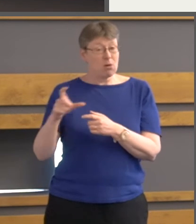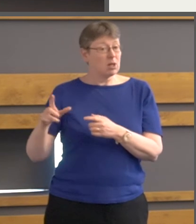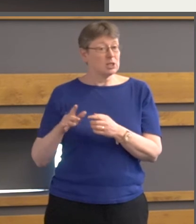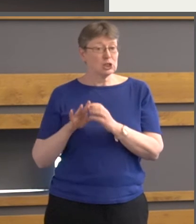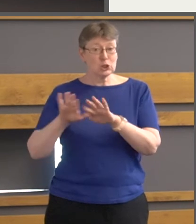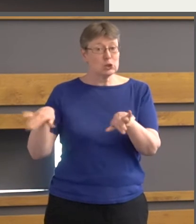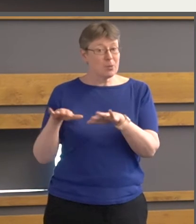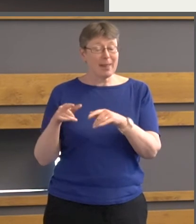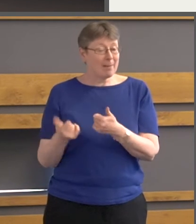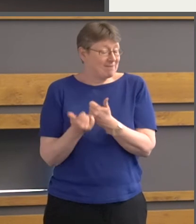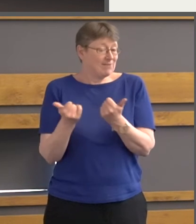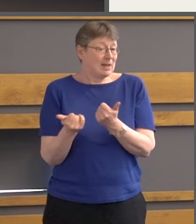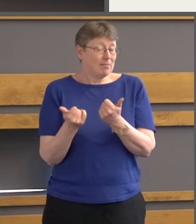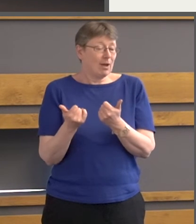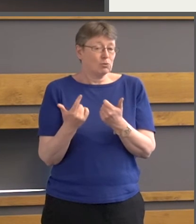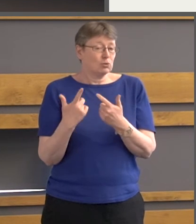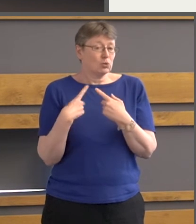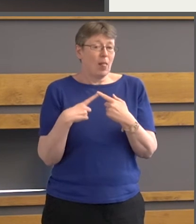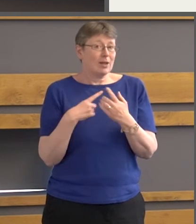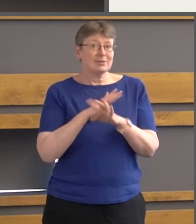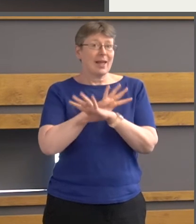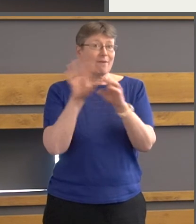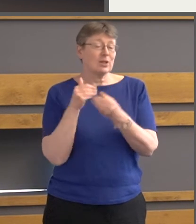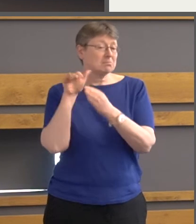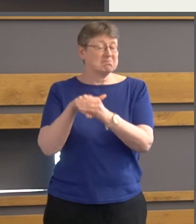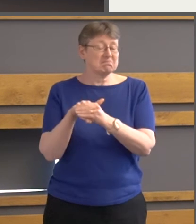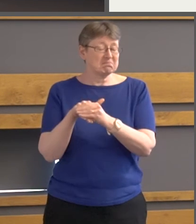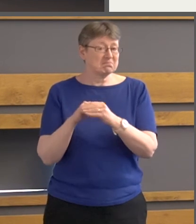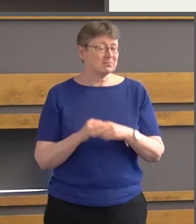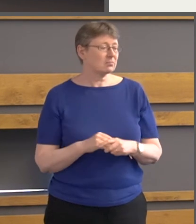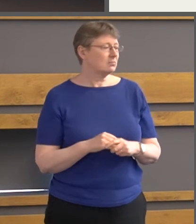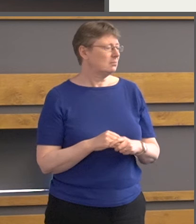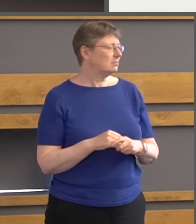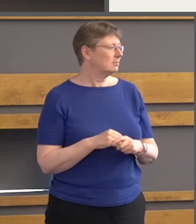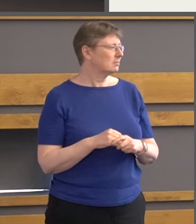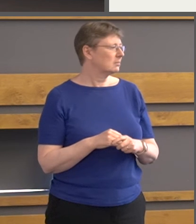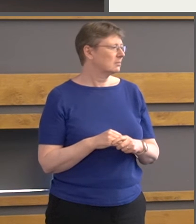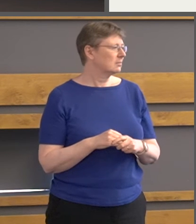but not the Tolly. So that's quite interesting. The other interesting thing that I learned